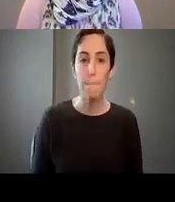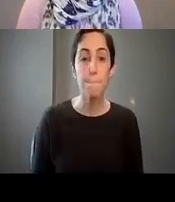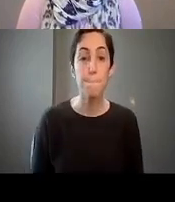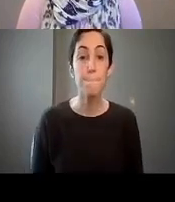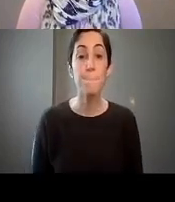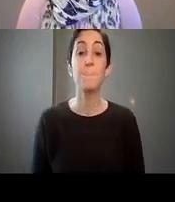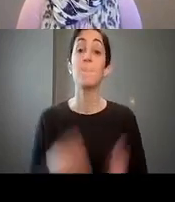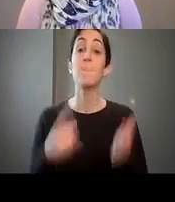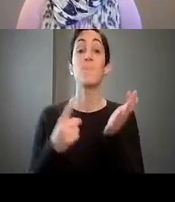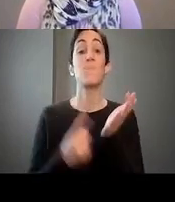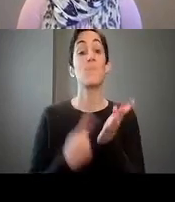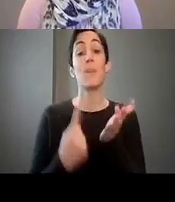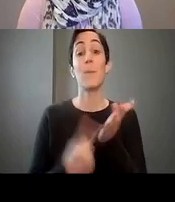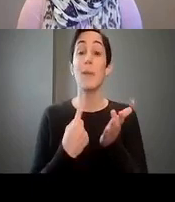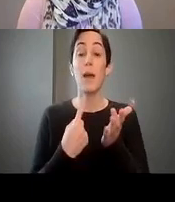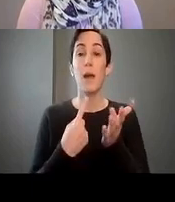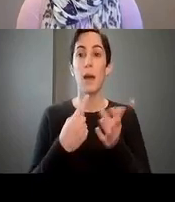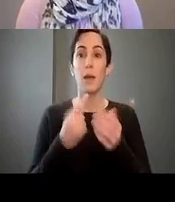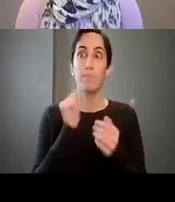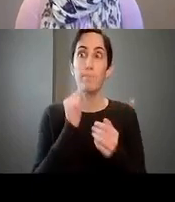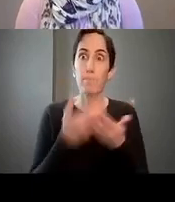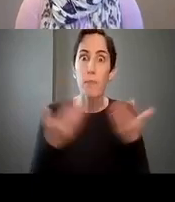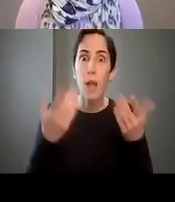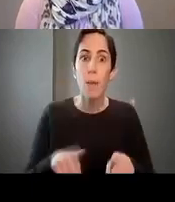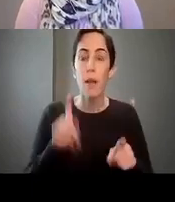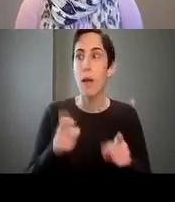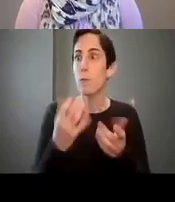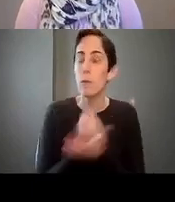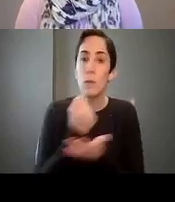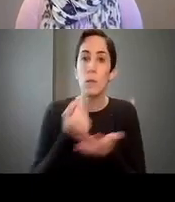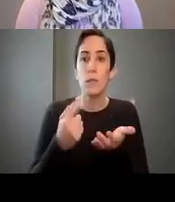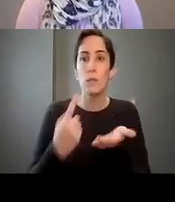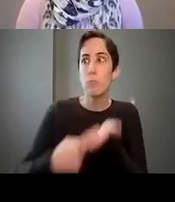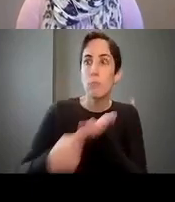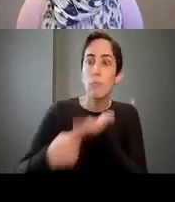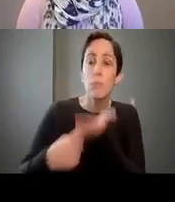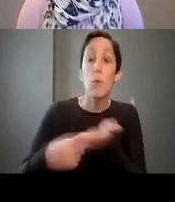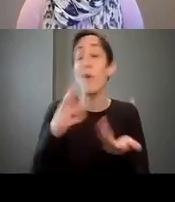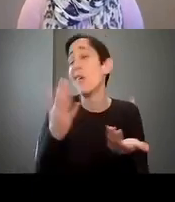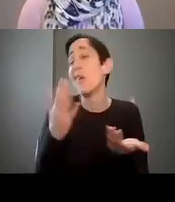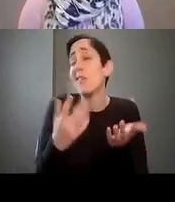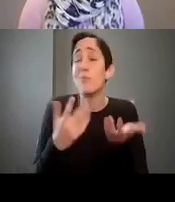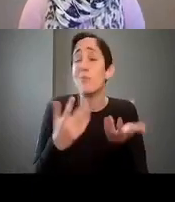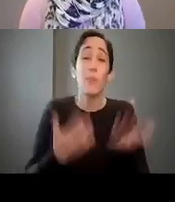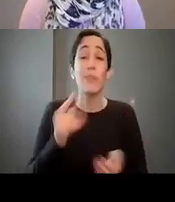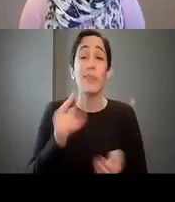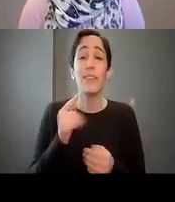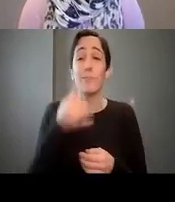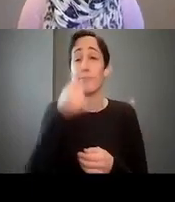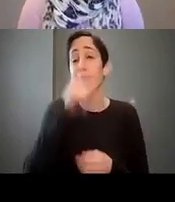silly things or light things. So anybody process real and serious things, but also with school-aged children probably has silly things or light things. So anybody lots of bodily function talk in their with school-aged children probably has